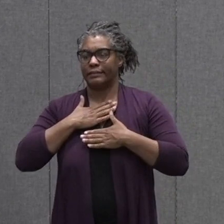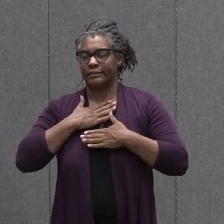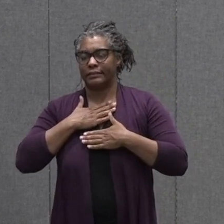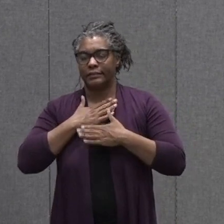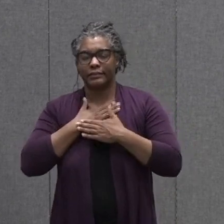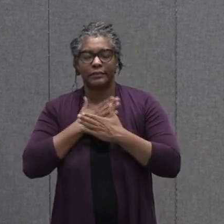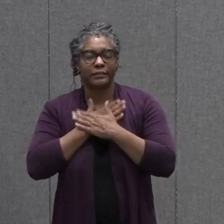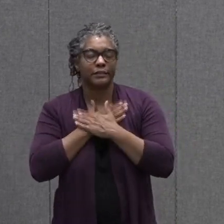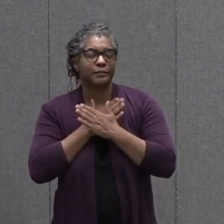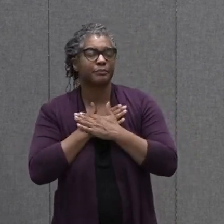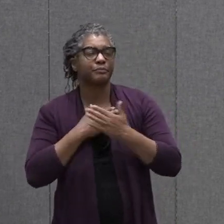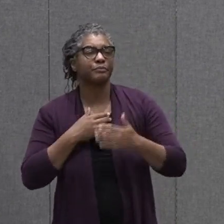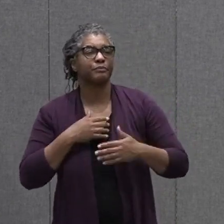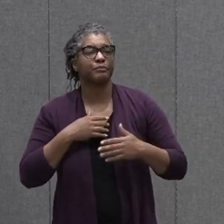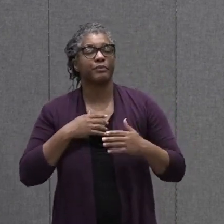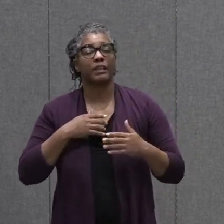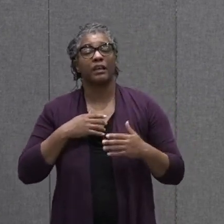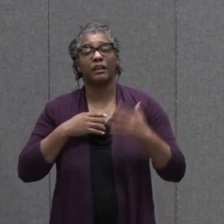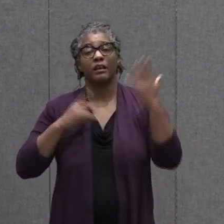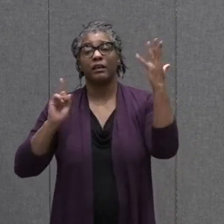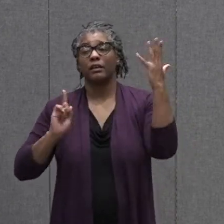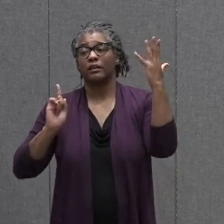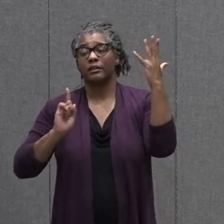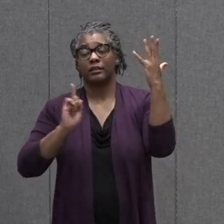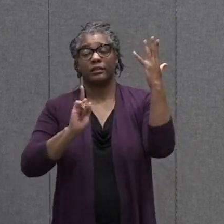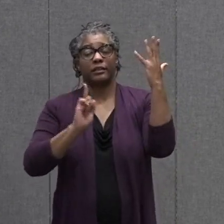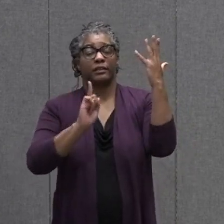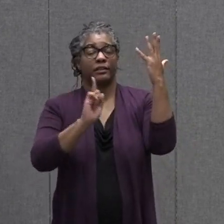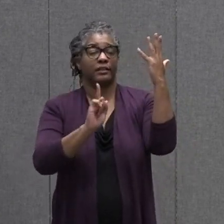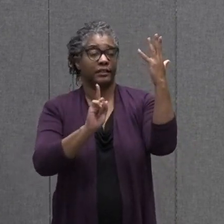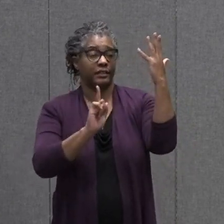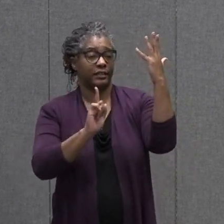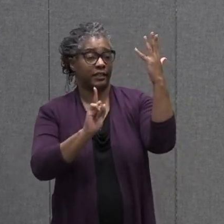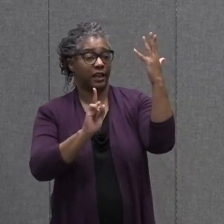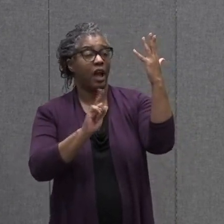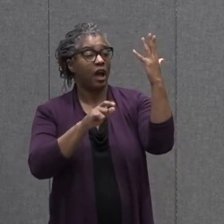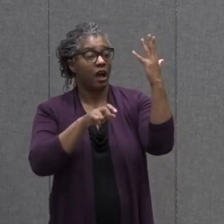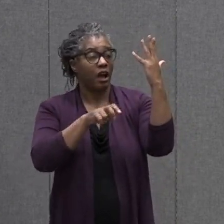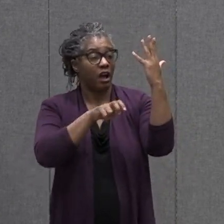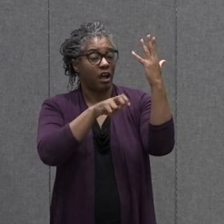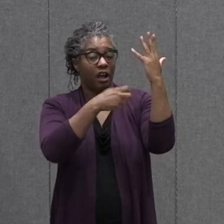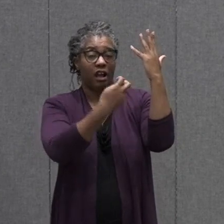Maybe now, maybe later, or even all day.